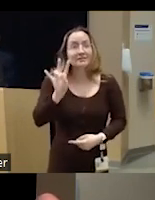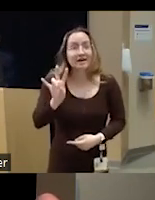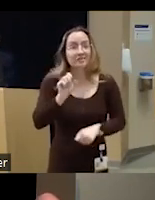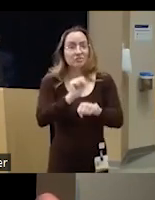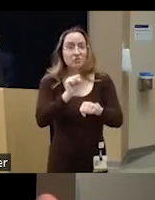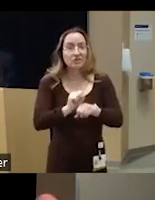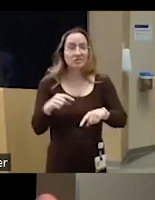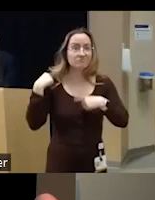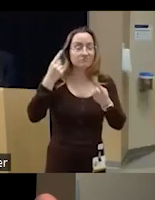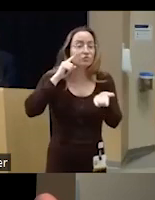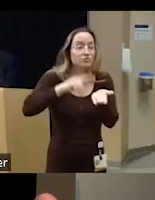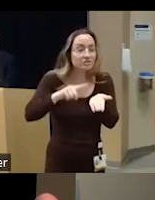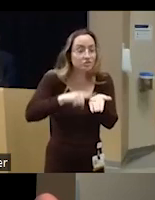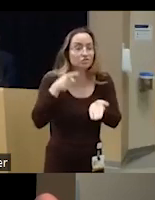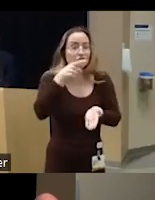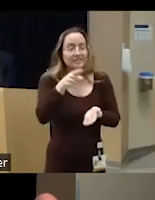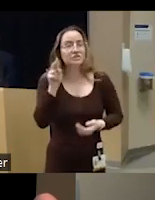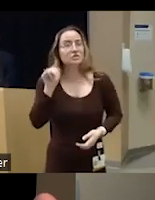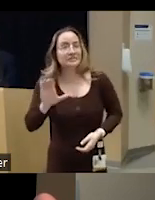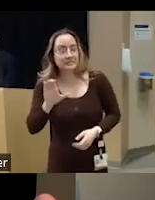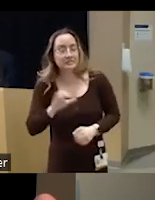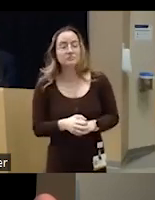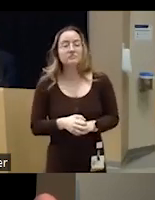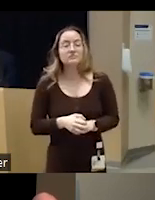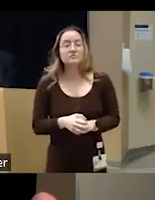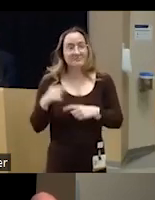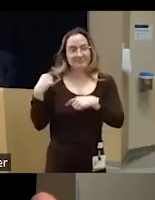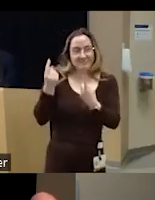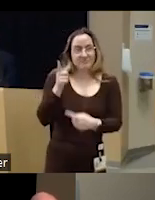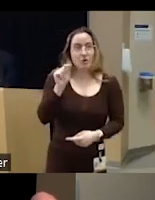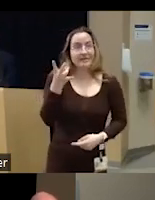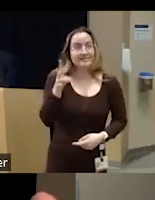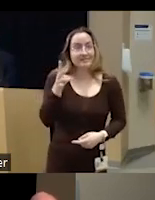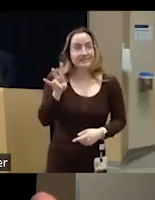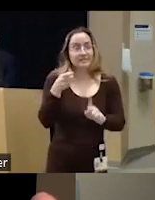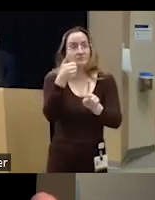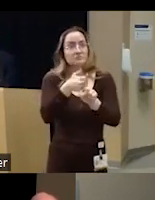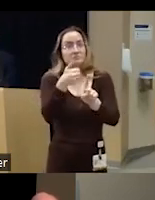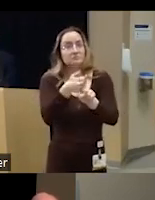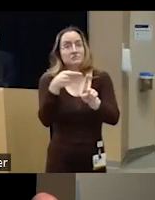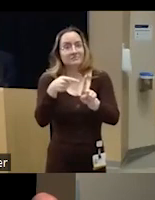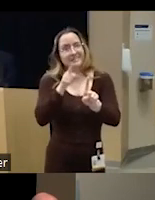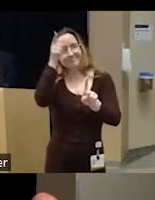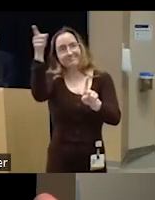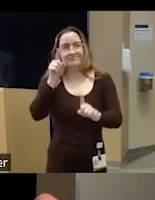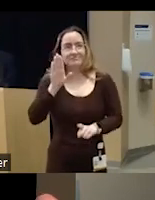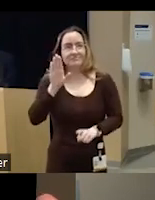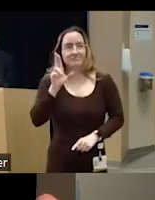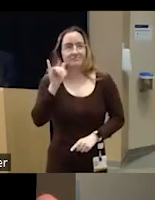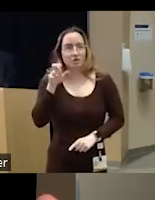research in New York and since 2017. He's been in Berlin the charité as well.